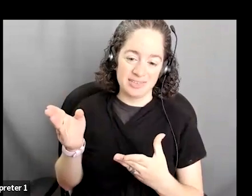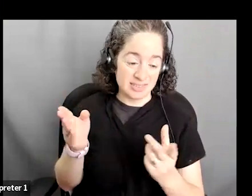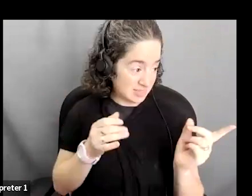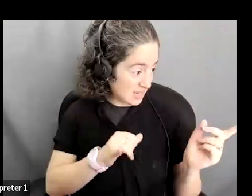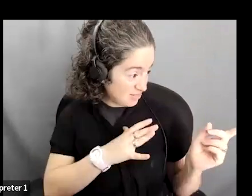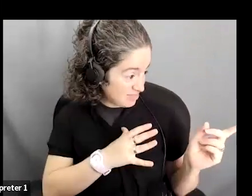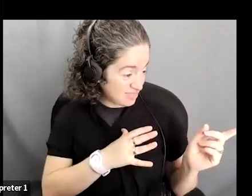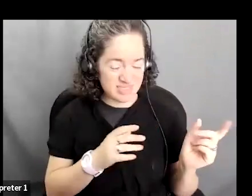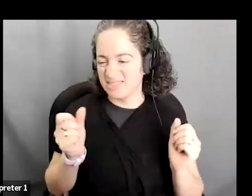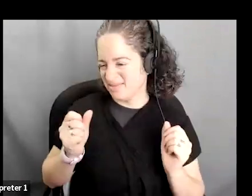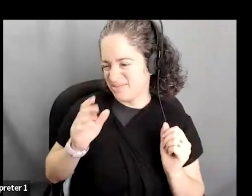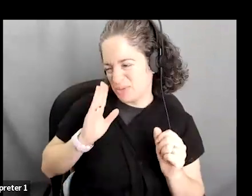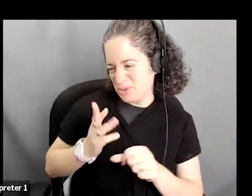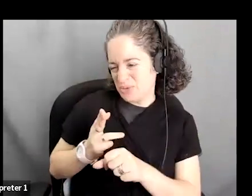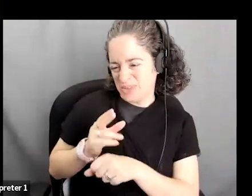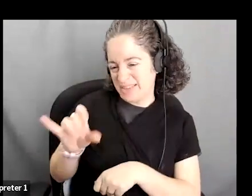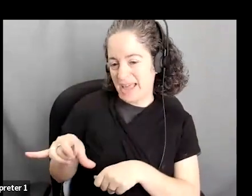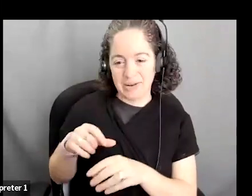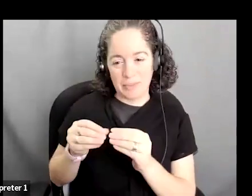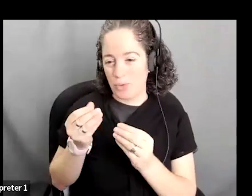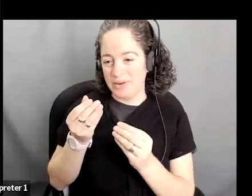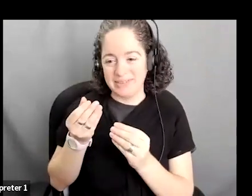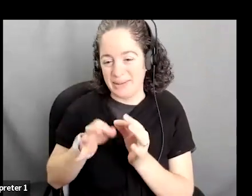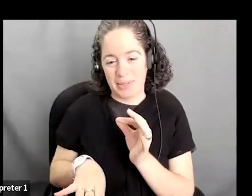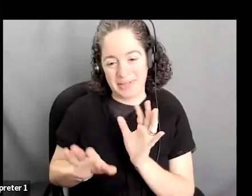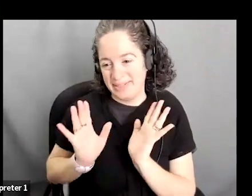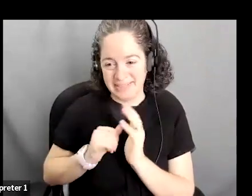Yes, LinkedIn's fine. Do that. It's easy. Okay.